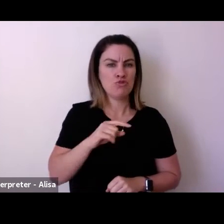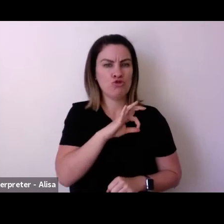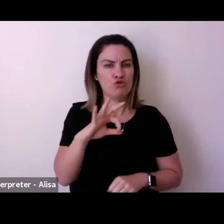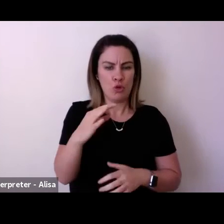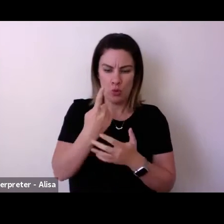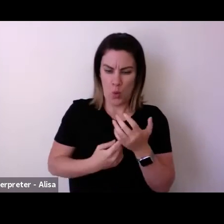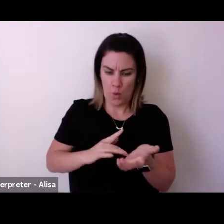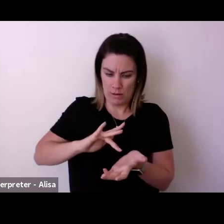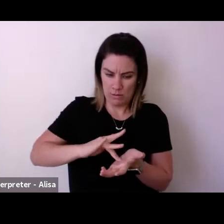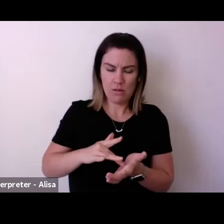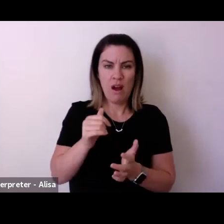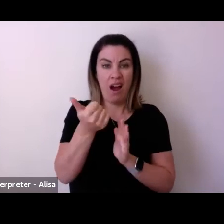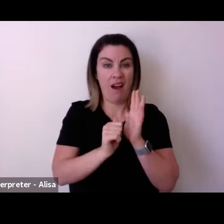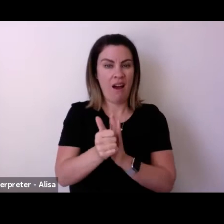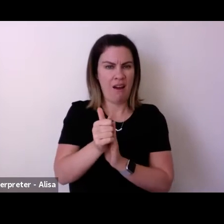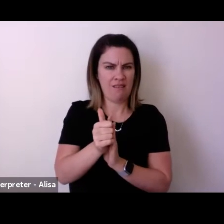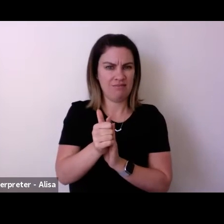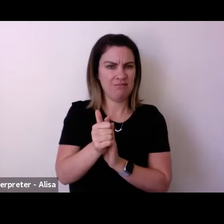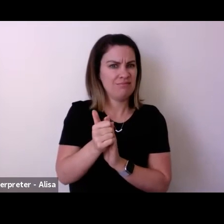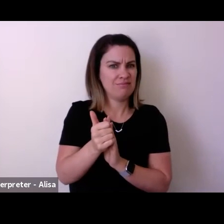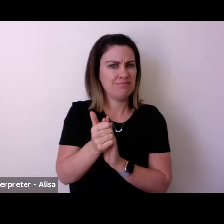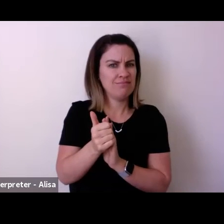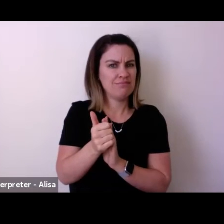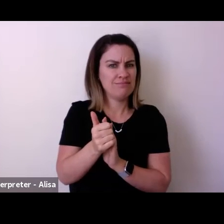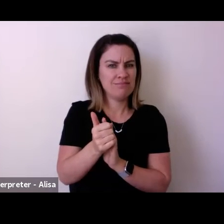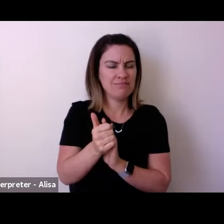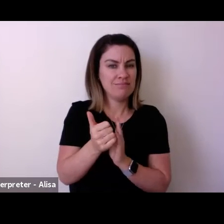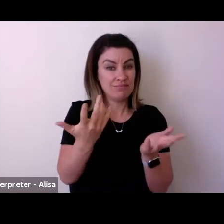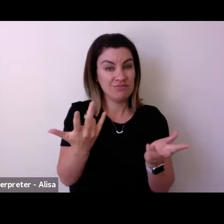This shows how flexible creative artists in Australia have been